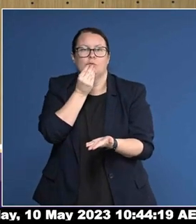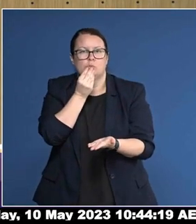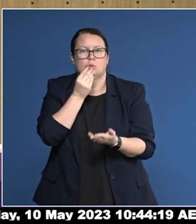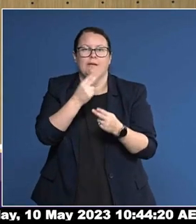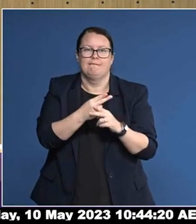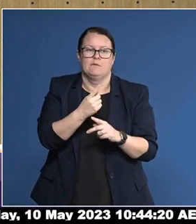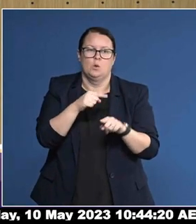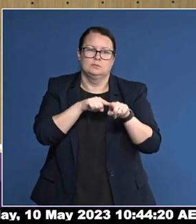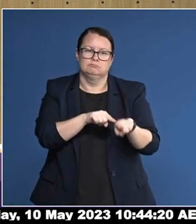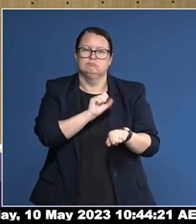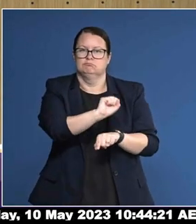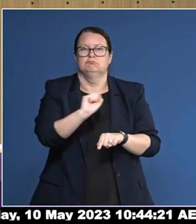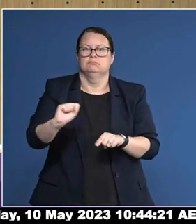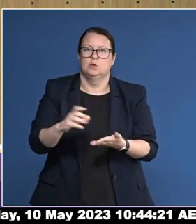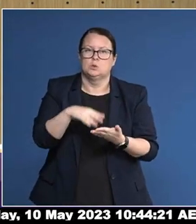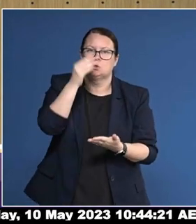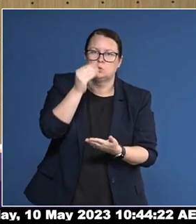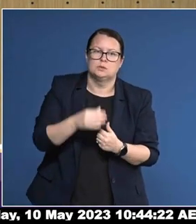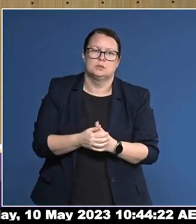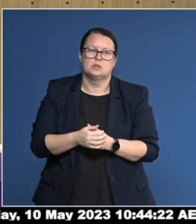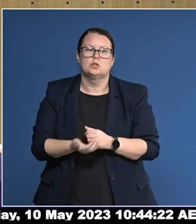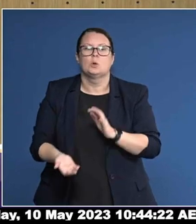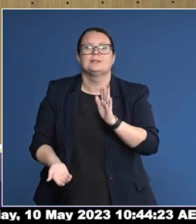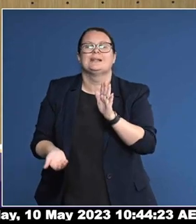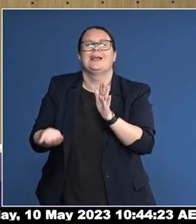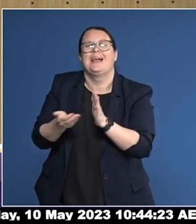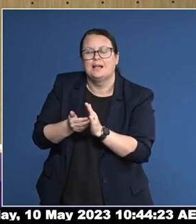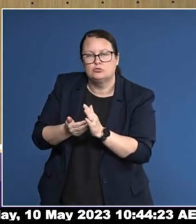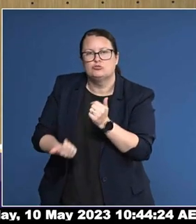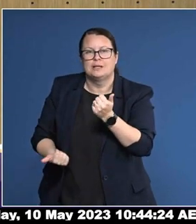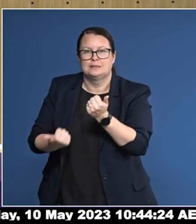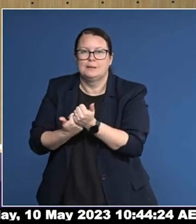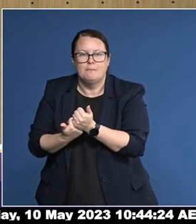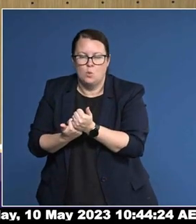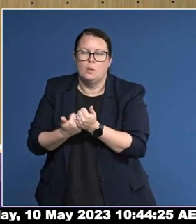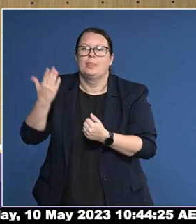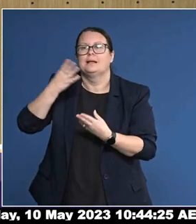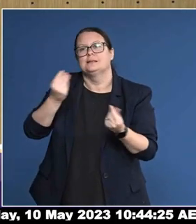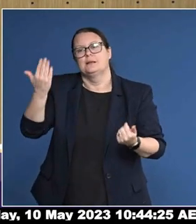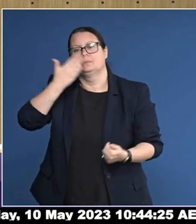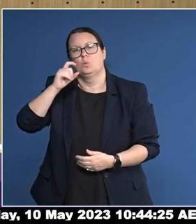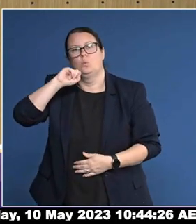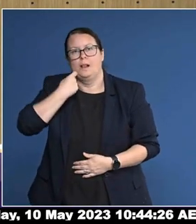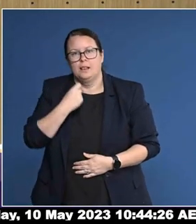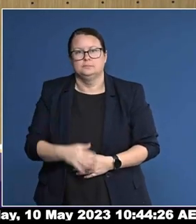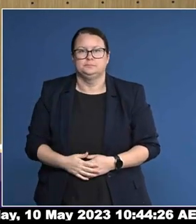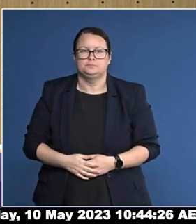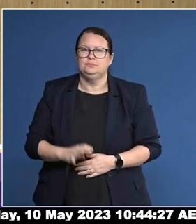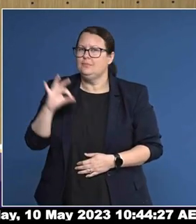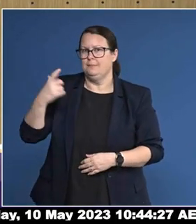students. So, it was more that it might be an additional role that a school will do. Not a reasonable adjustment, though? Not a reasonable adjustment.